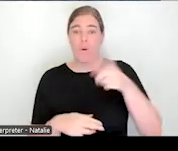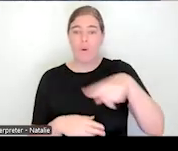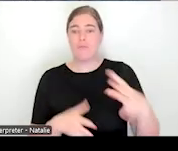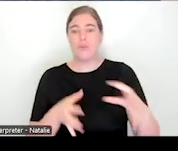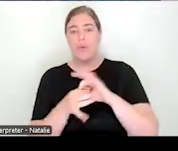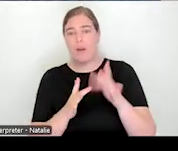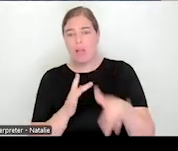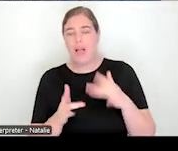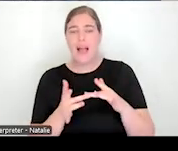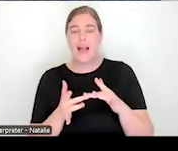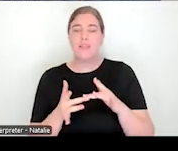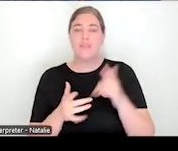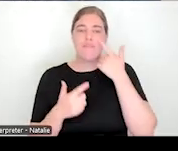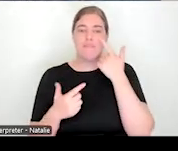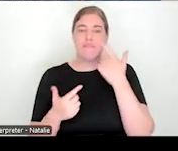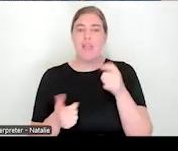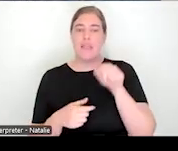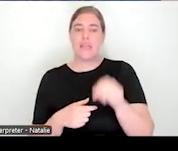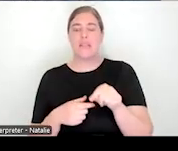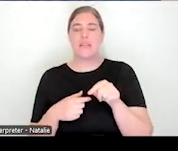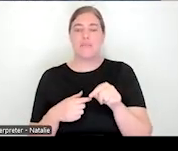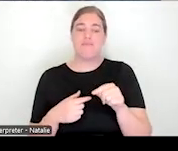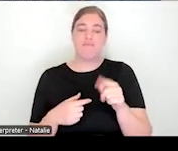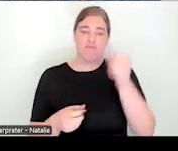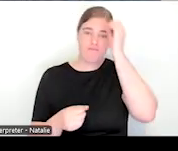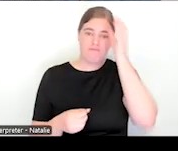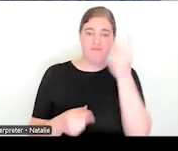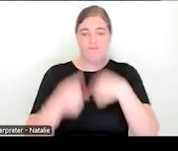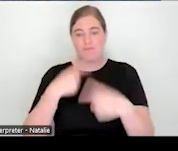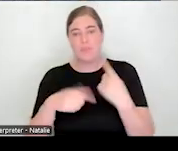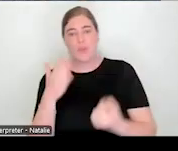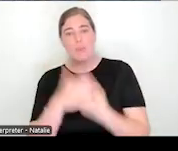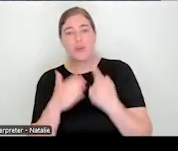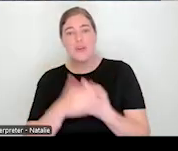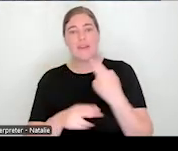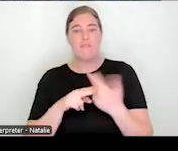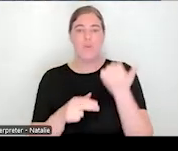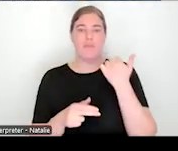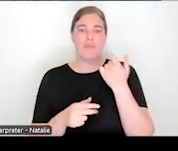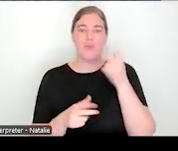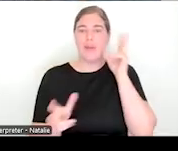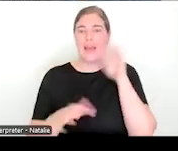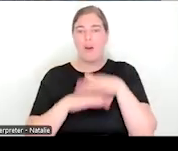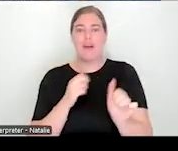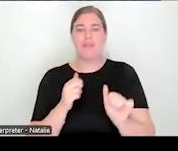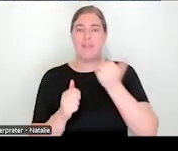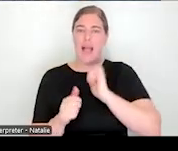you found this to be informative to learn more about the plan. Please stay in touch,